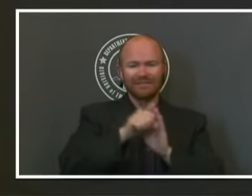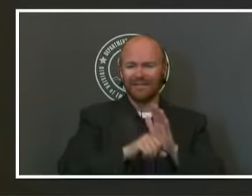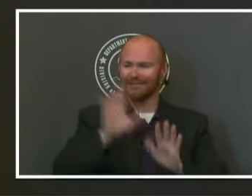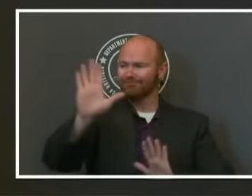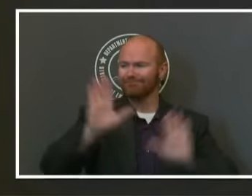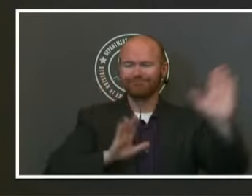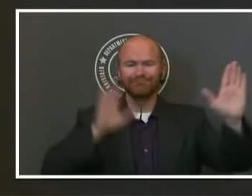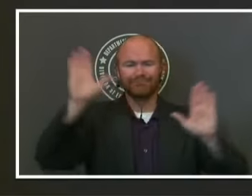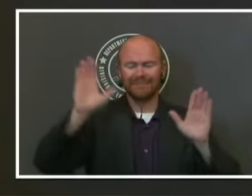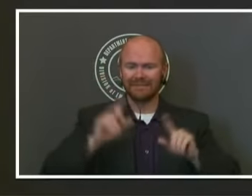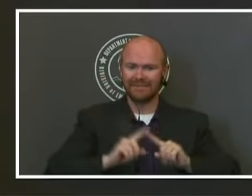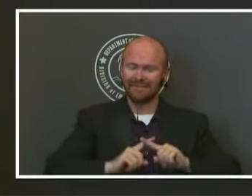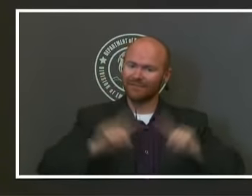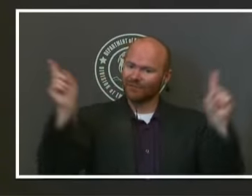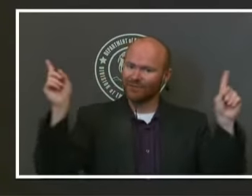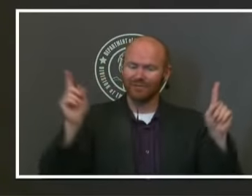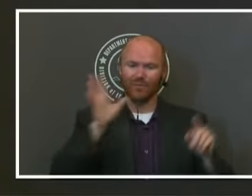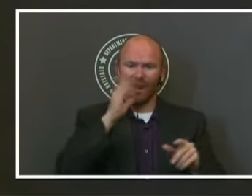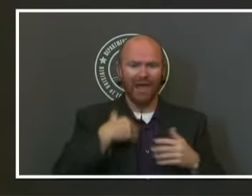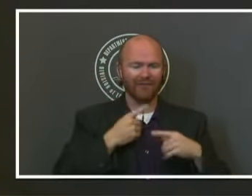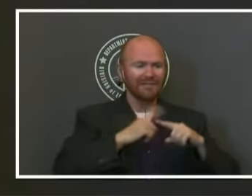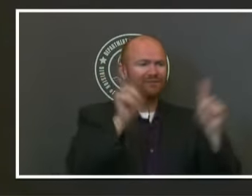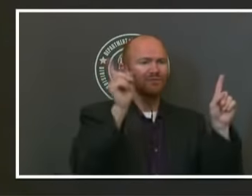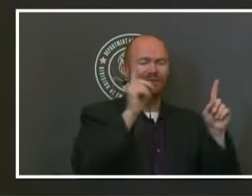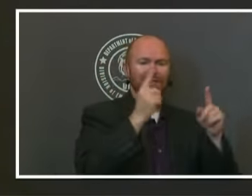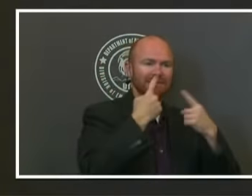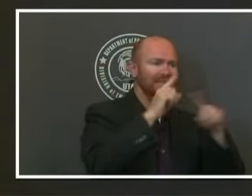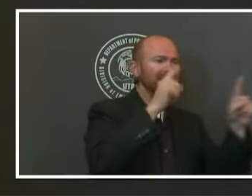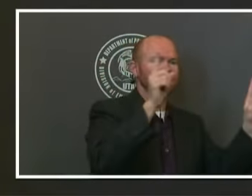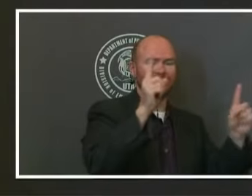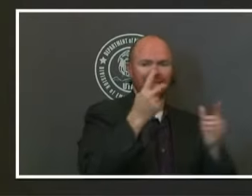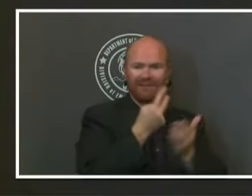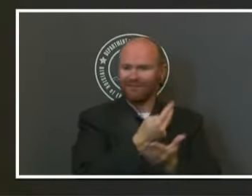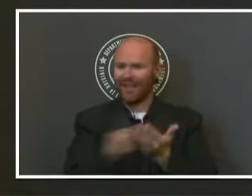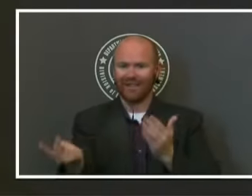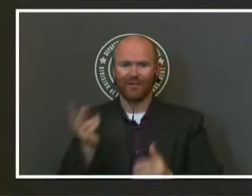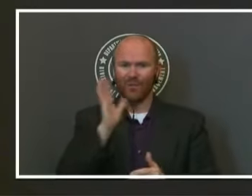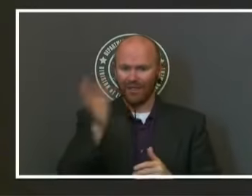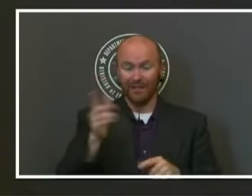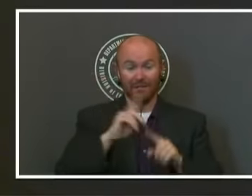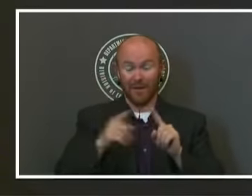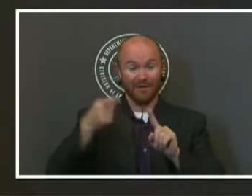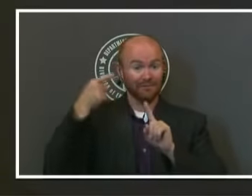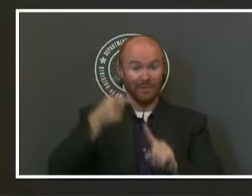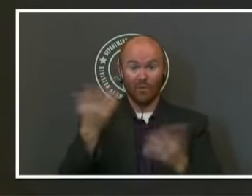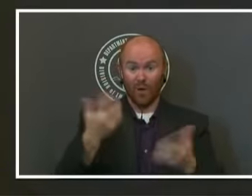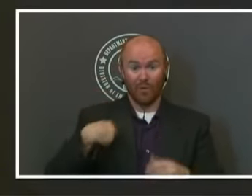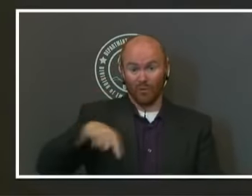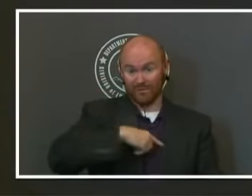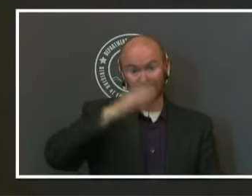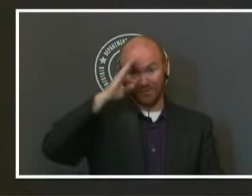degrees of success we try and try again